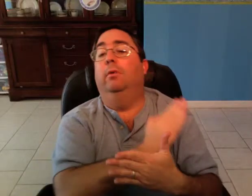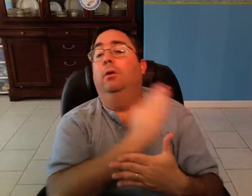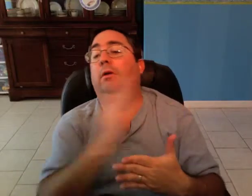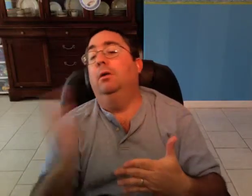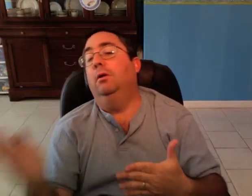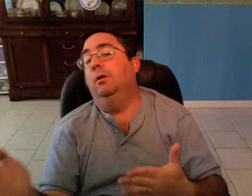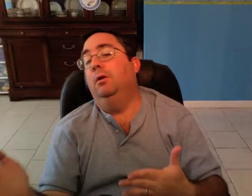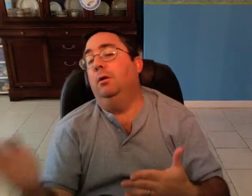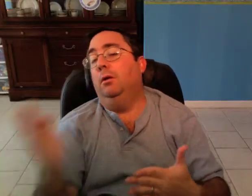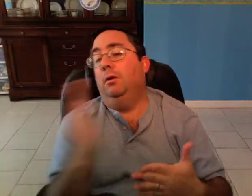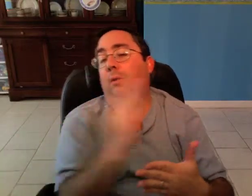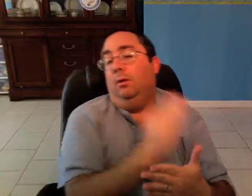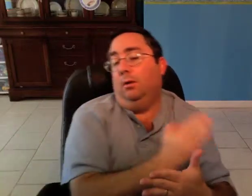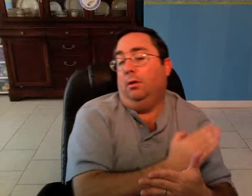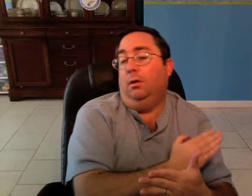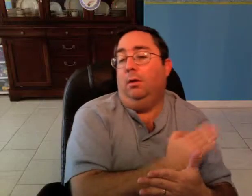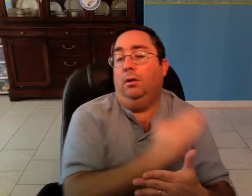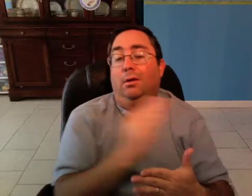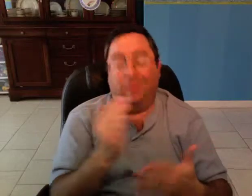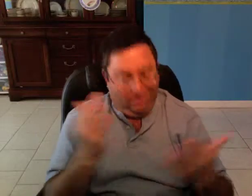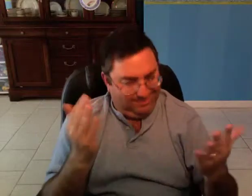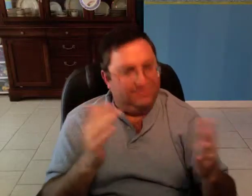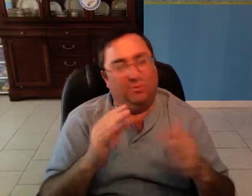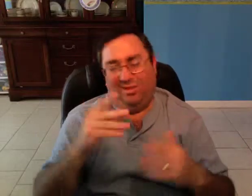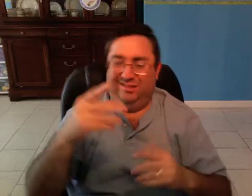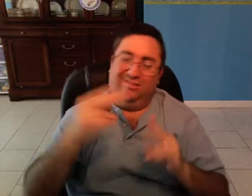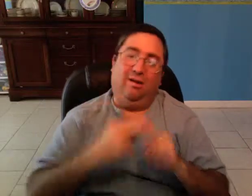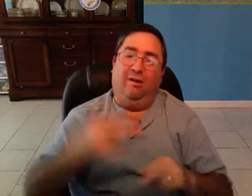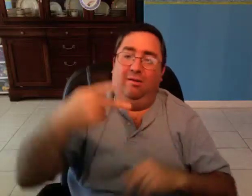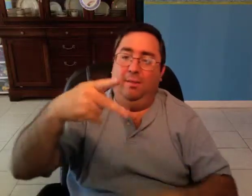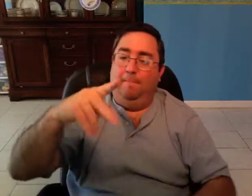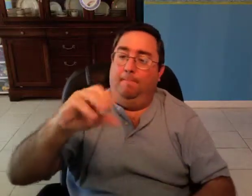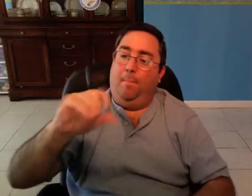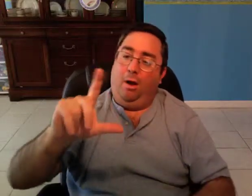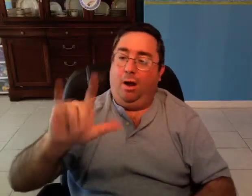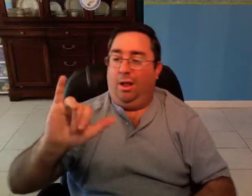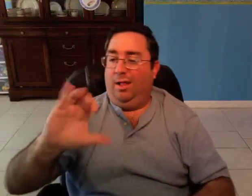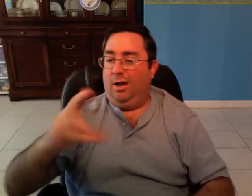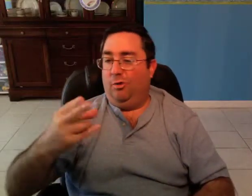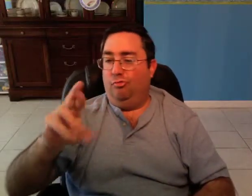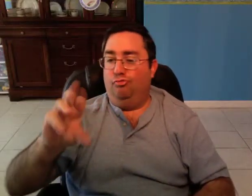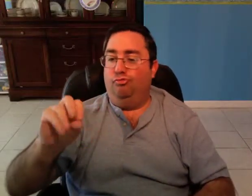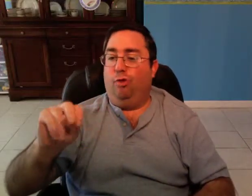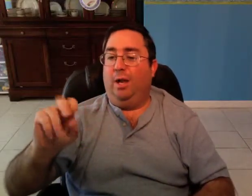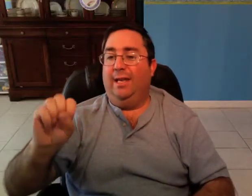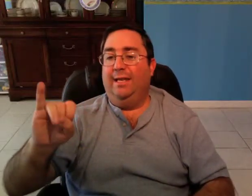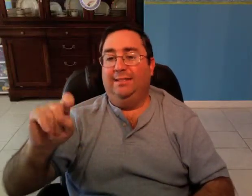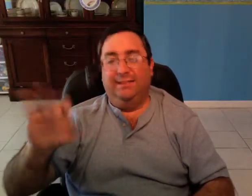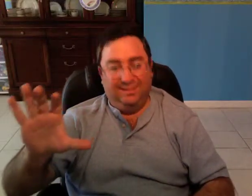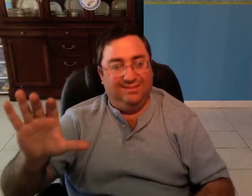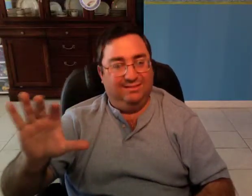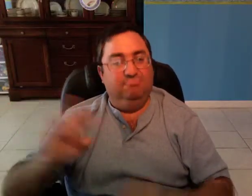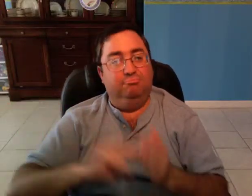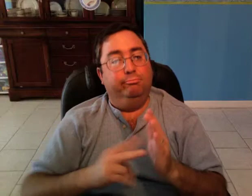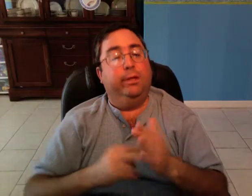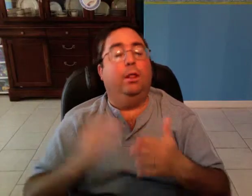those are called "polychronistic",